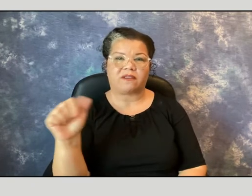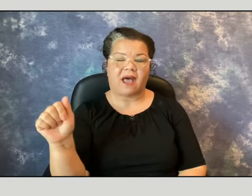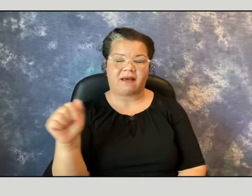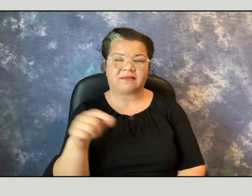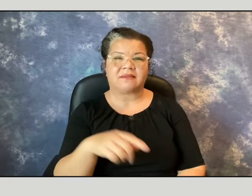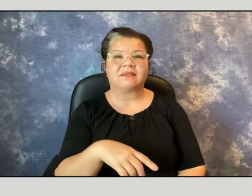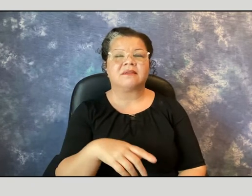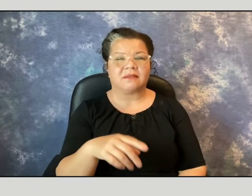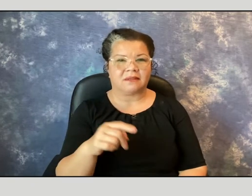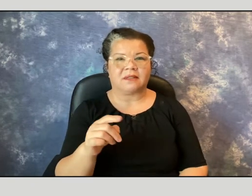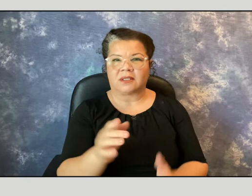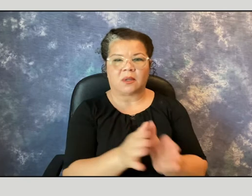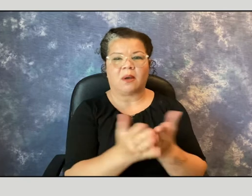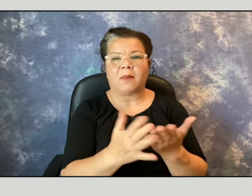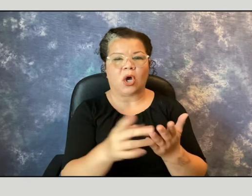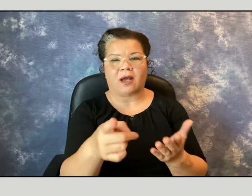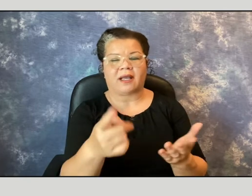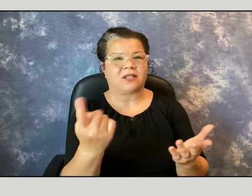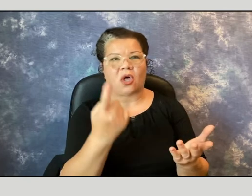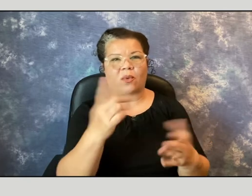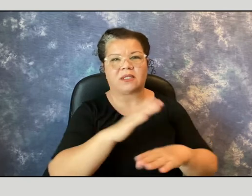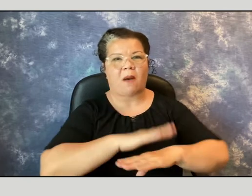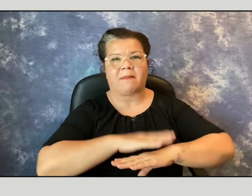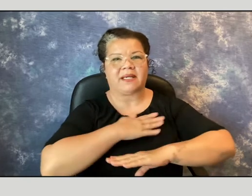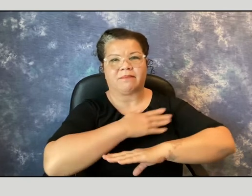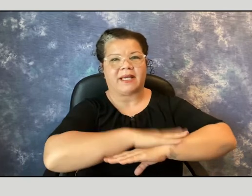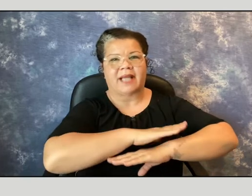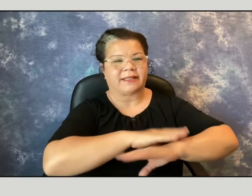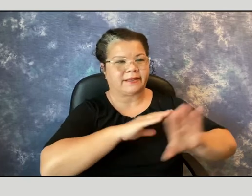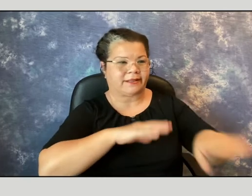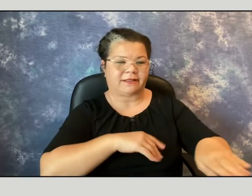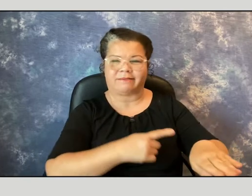just casually, and I'm sure it's translated.